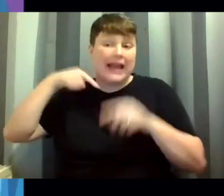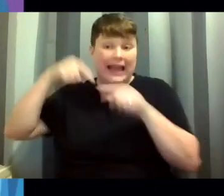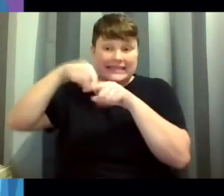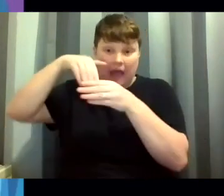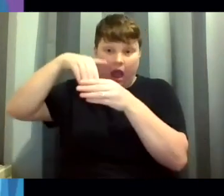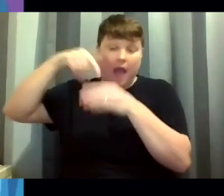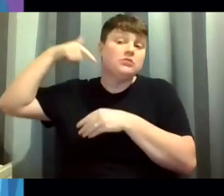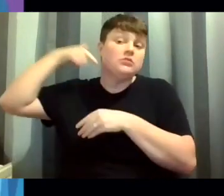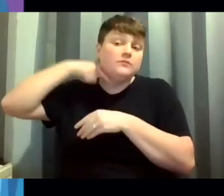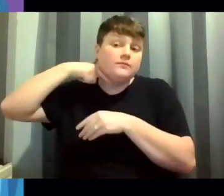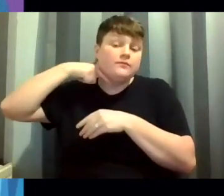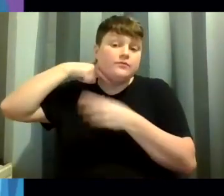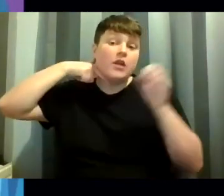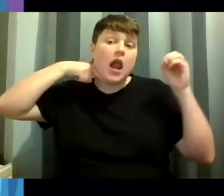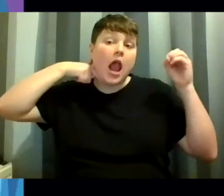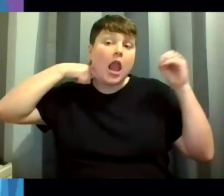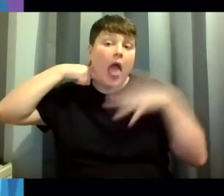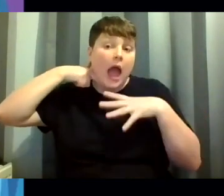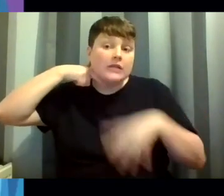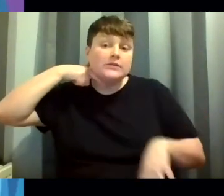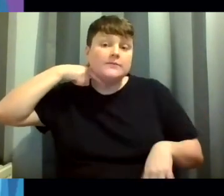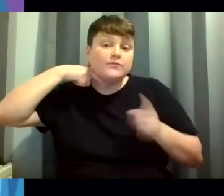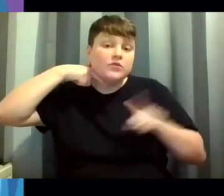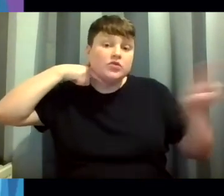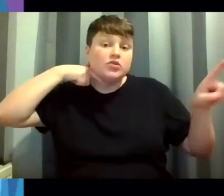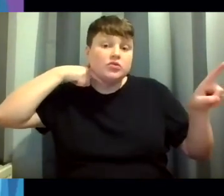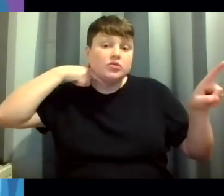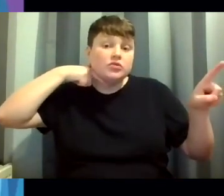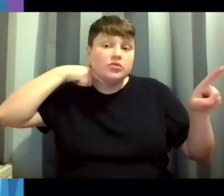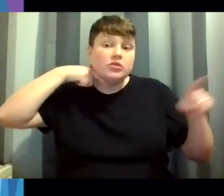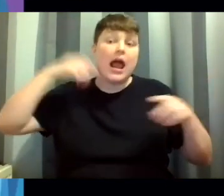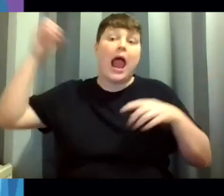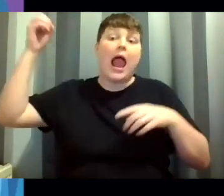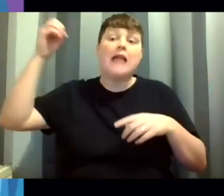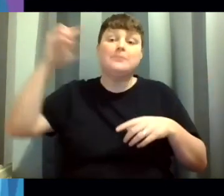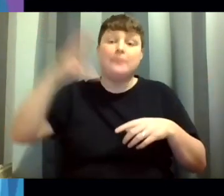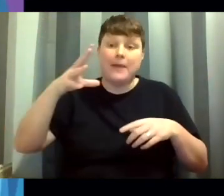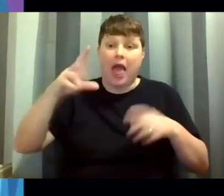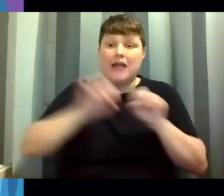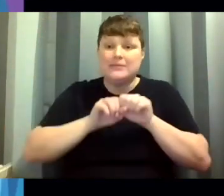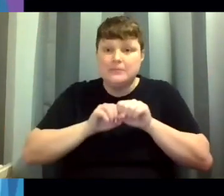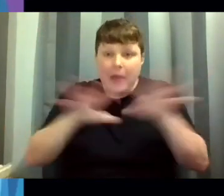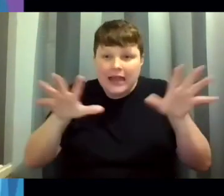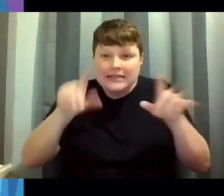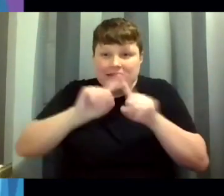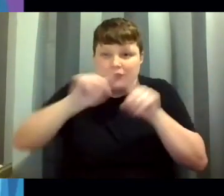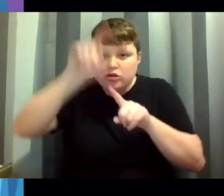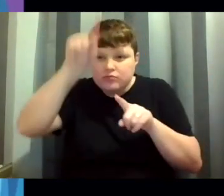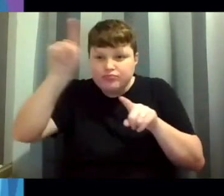the light into our spectrometer which splits the light into those components you saw earlier, and